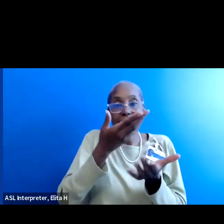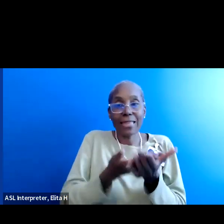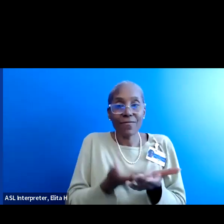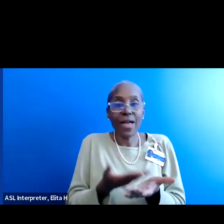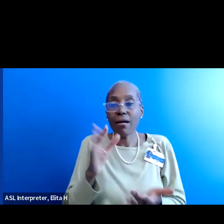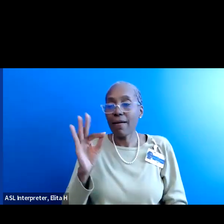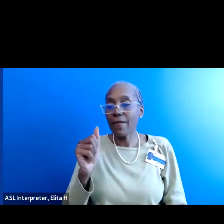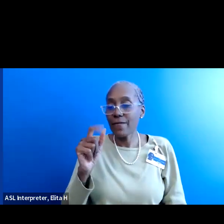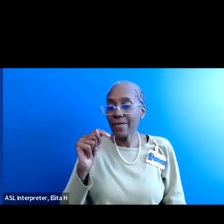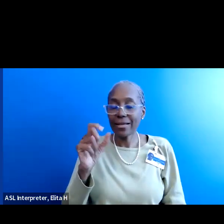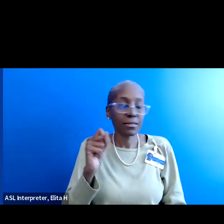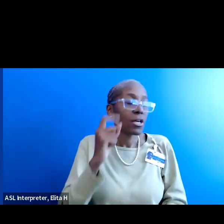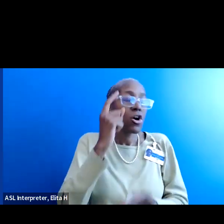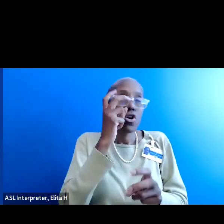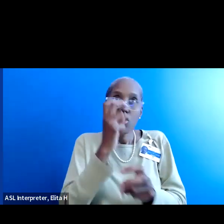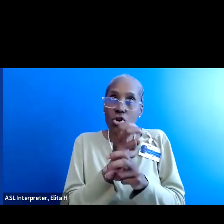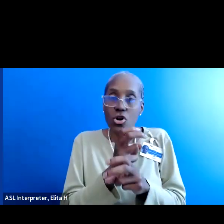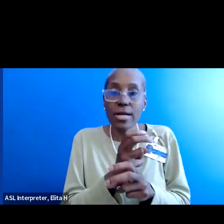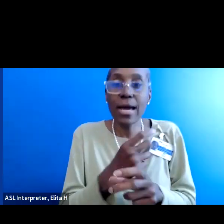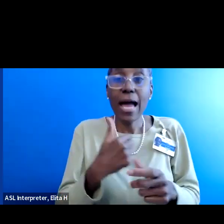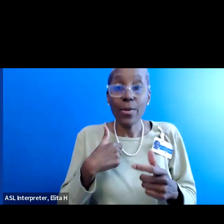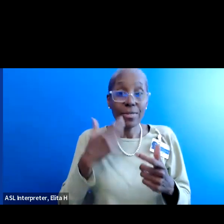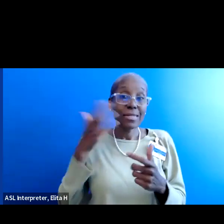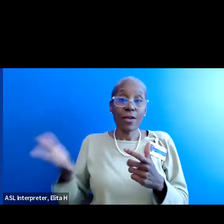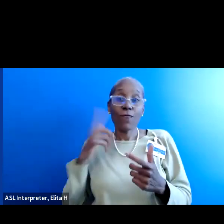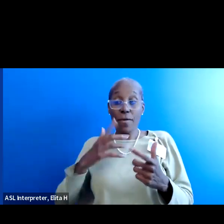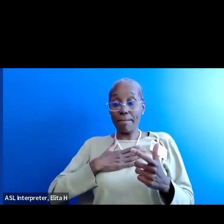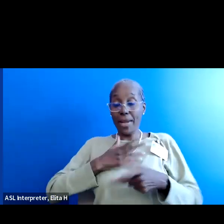I've been there both personally for my care and for care of my grandparents